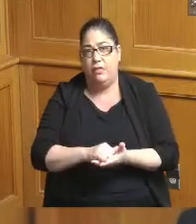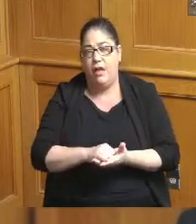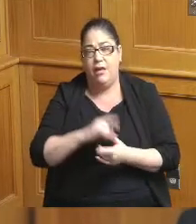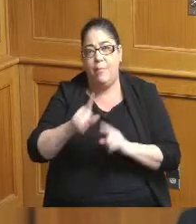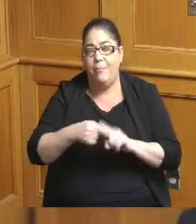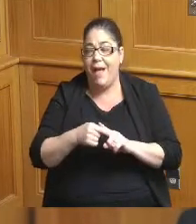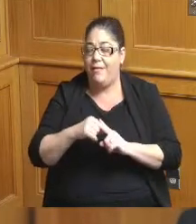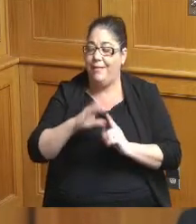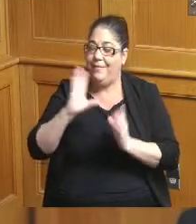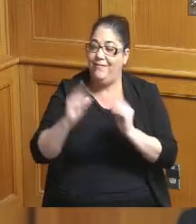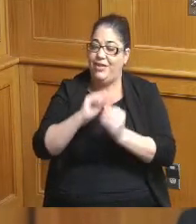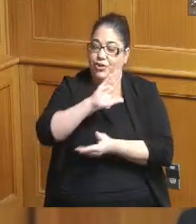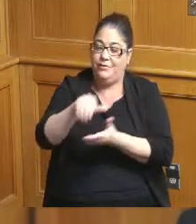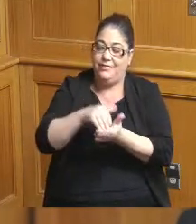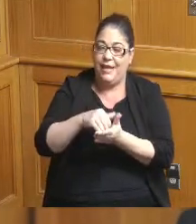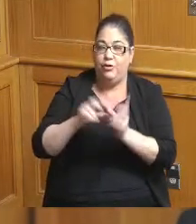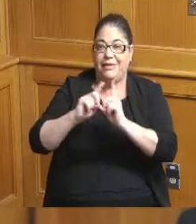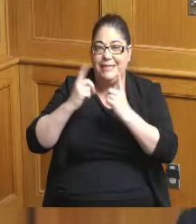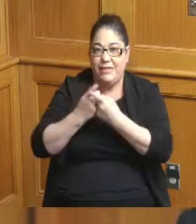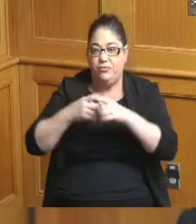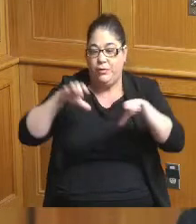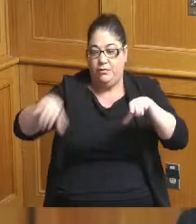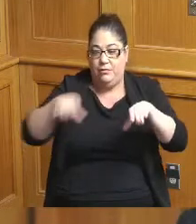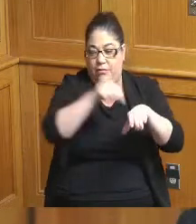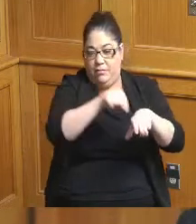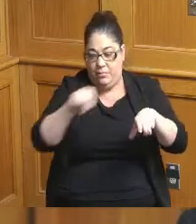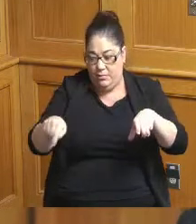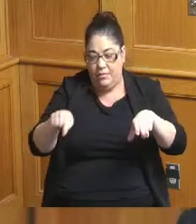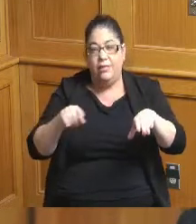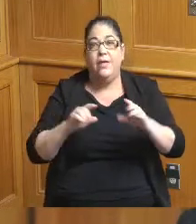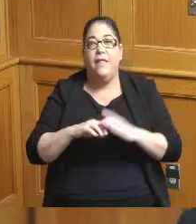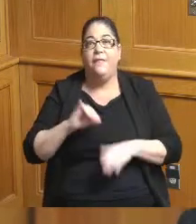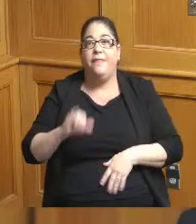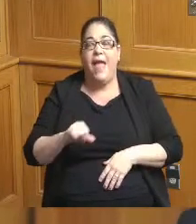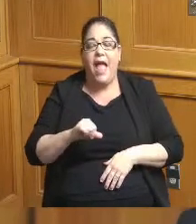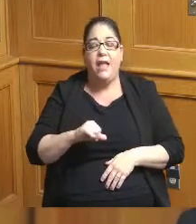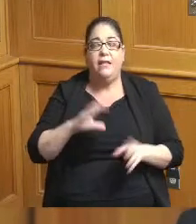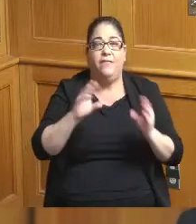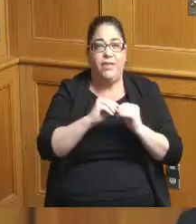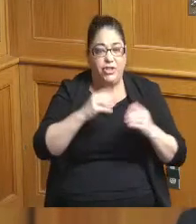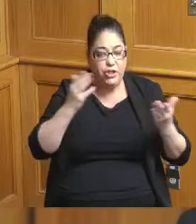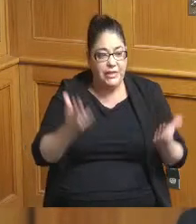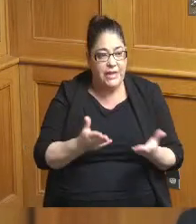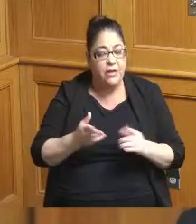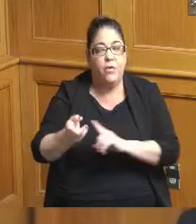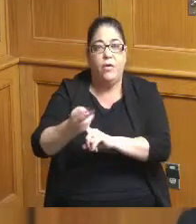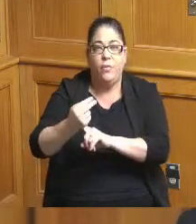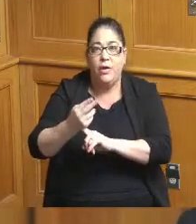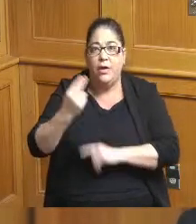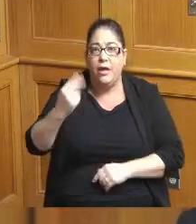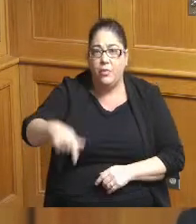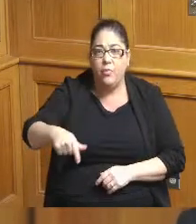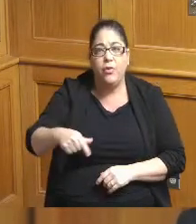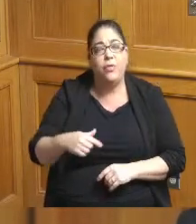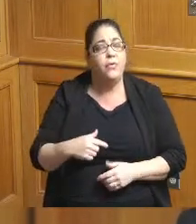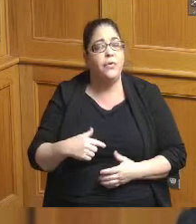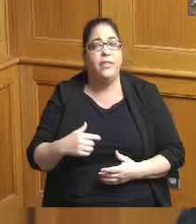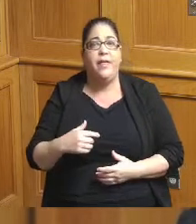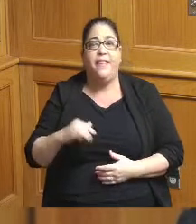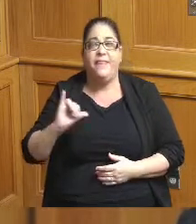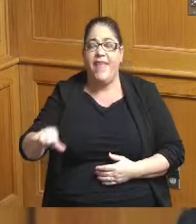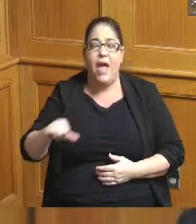District additional conventions here a headquarter Hotel all of that is not contemplated because